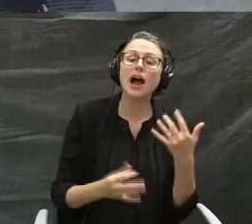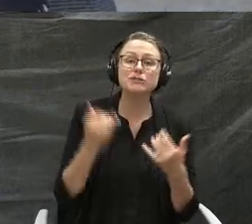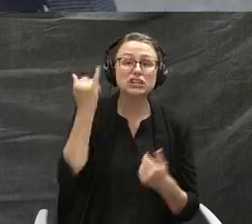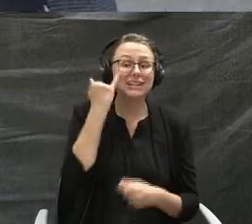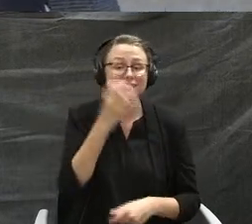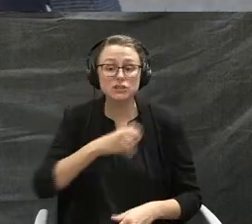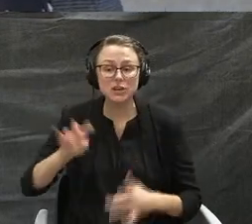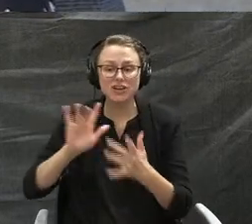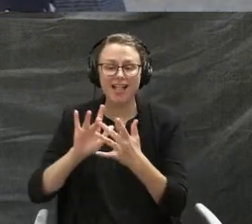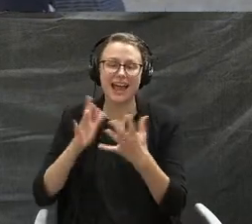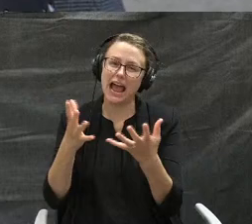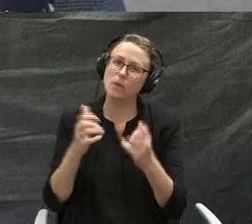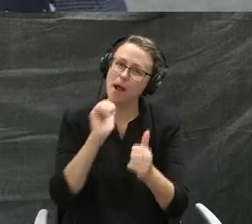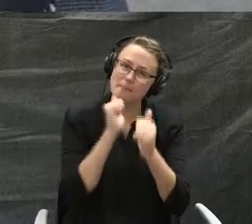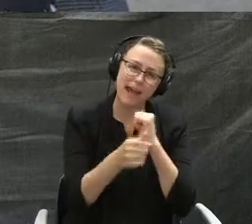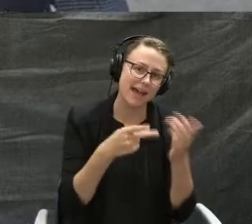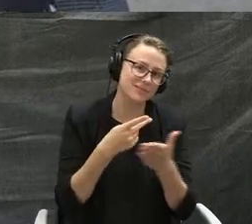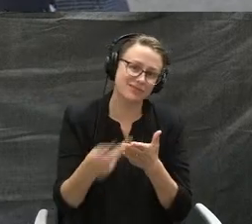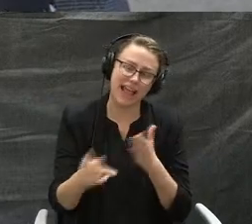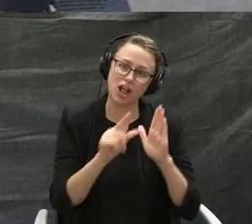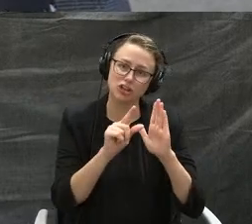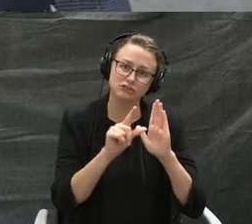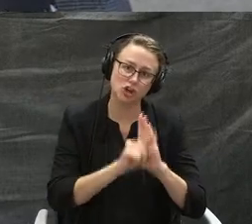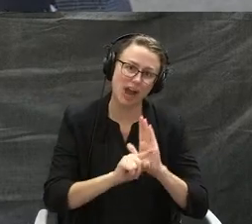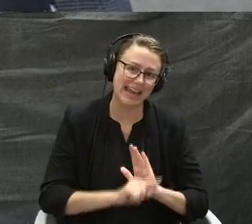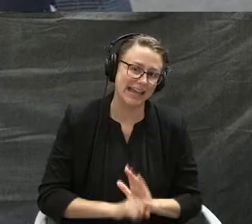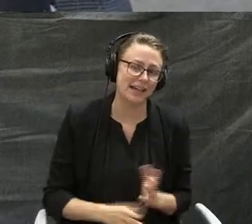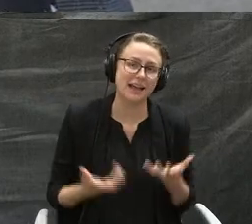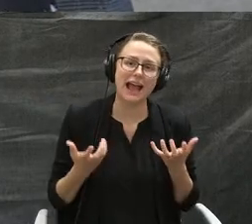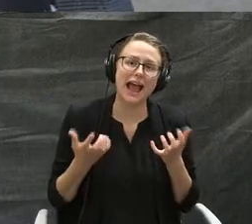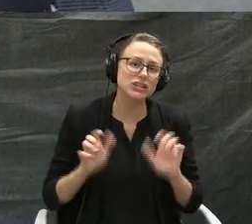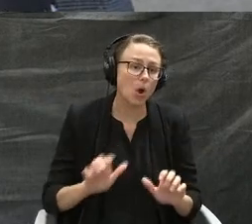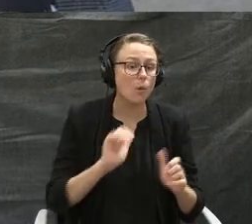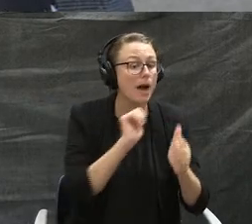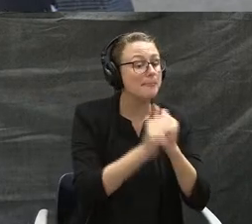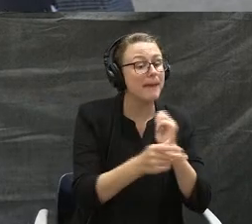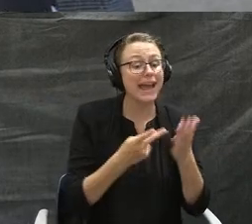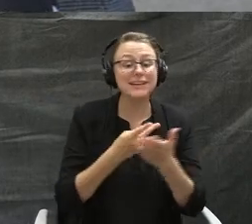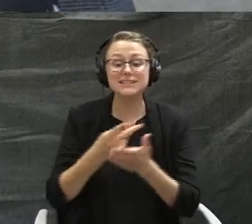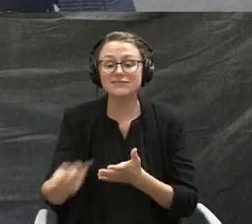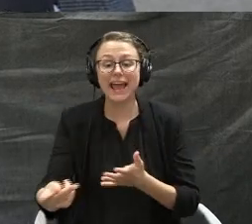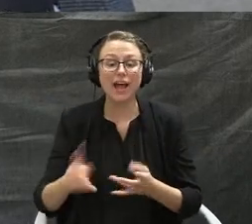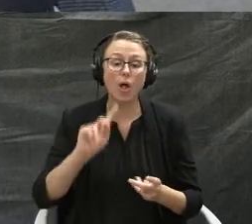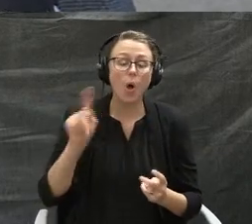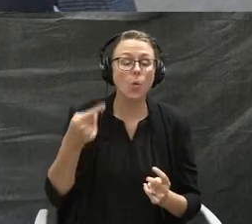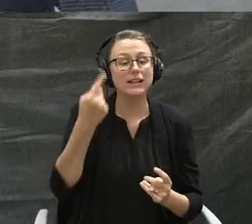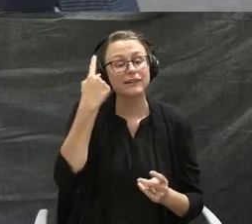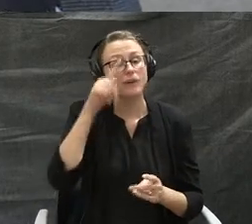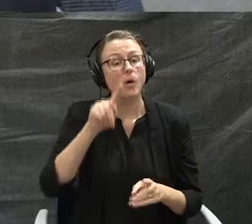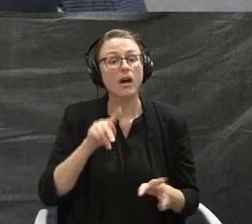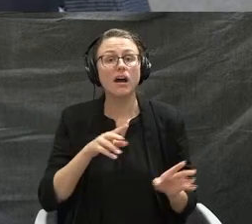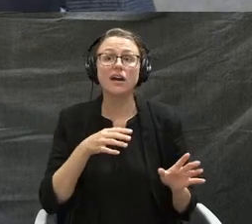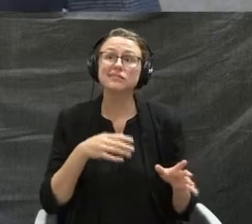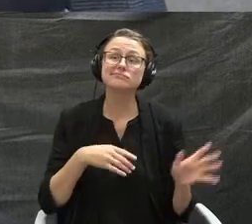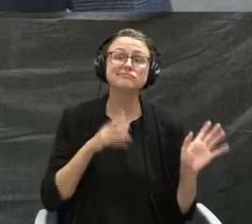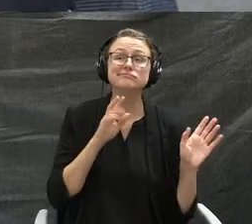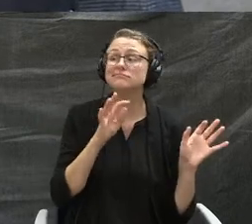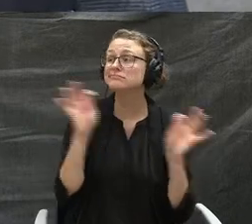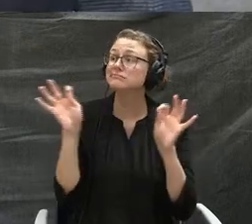fail grading. I don't want pass fail to provide an option just to tune out, but I also don't want my son's grades which